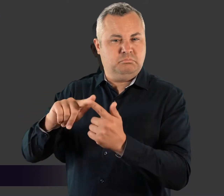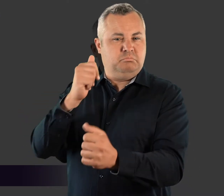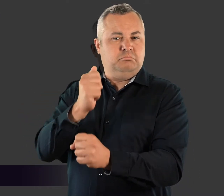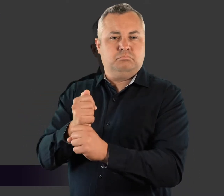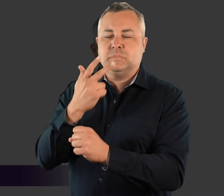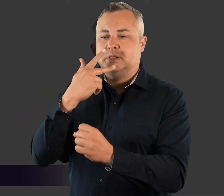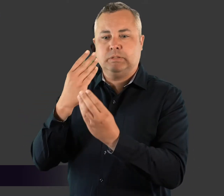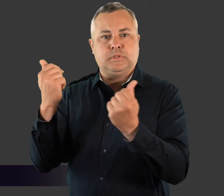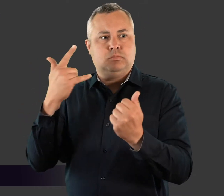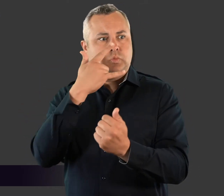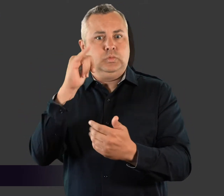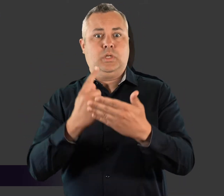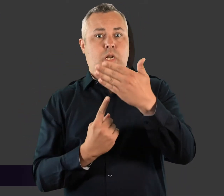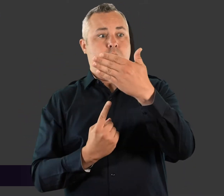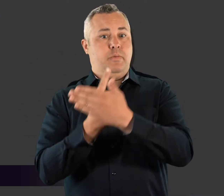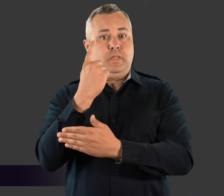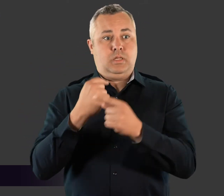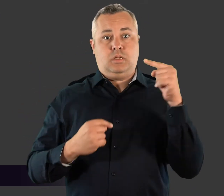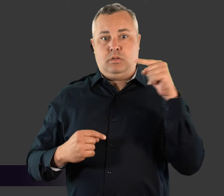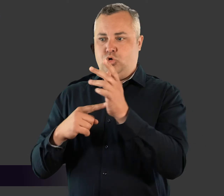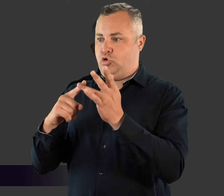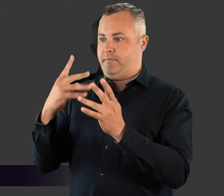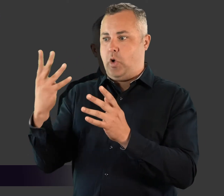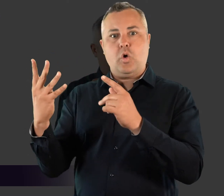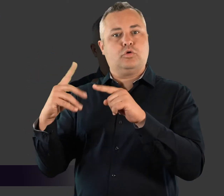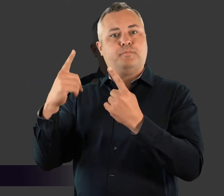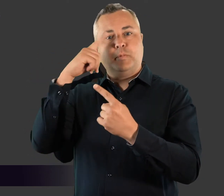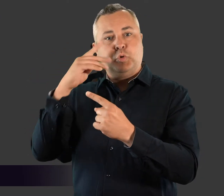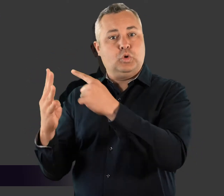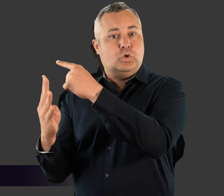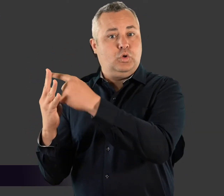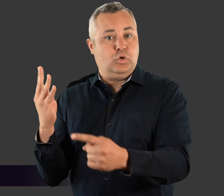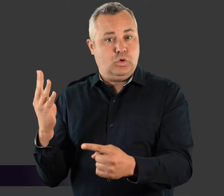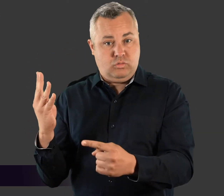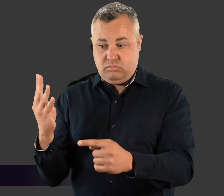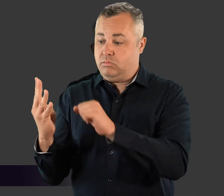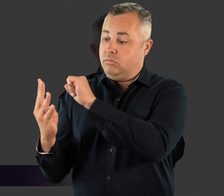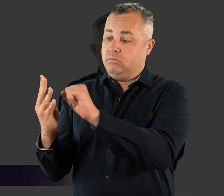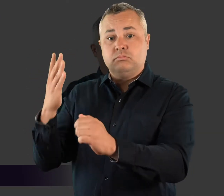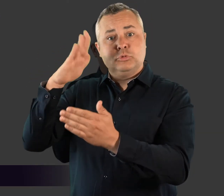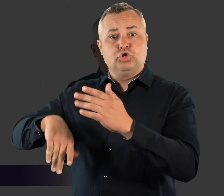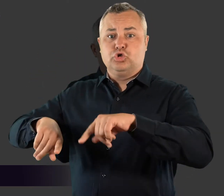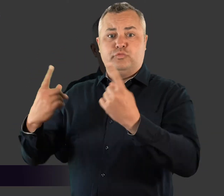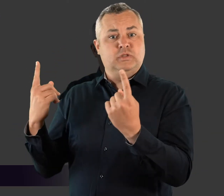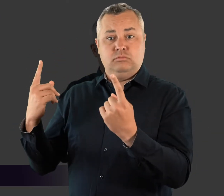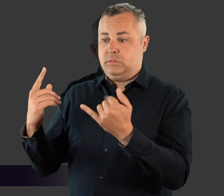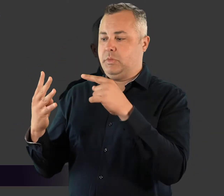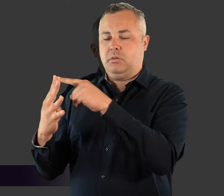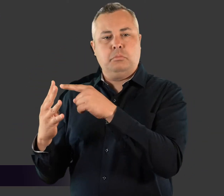For instance, if an unfortunate situation occurred to four of them, perhaps one won't be affected as much as other,